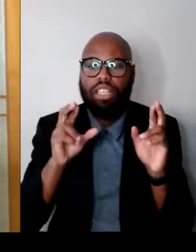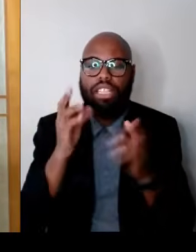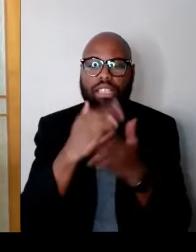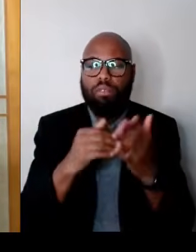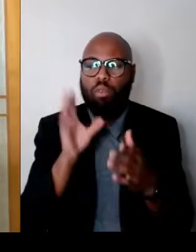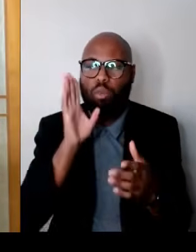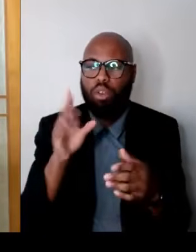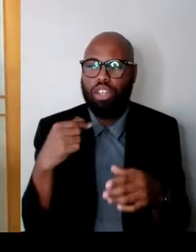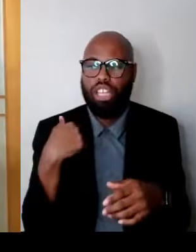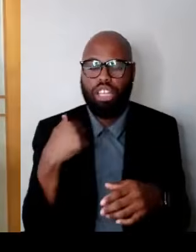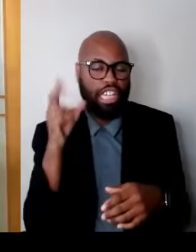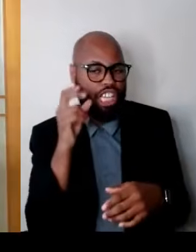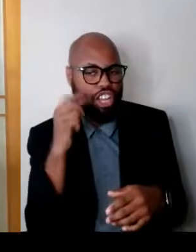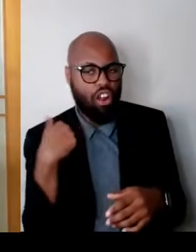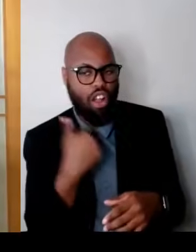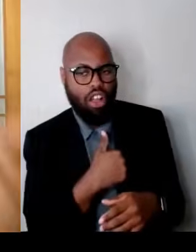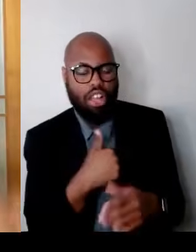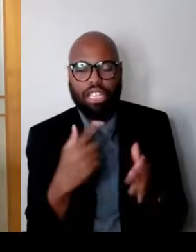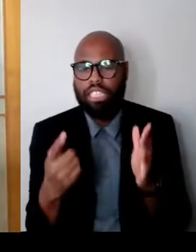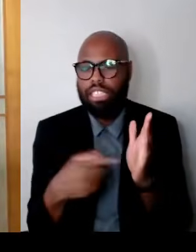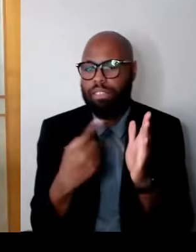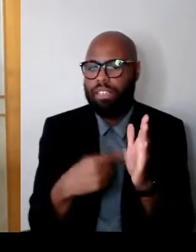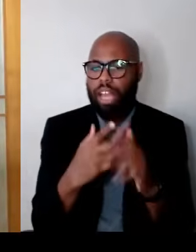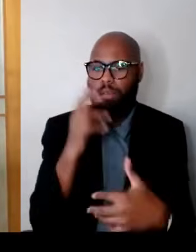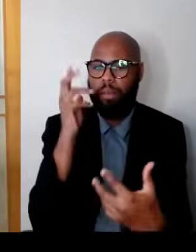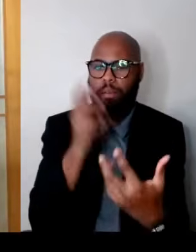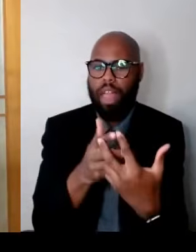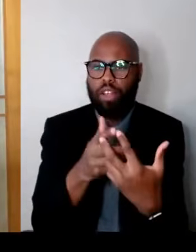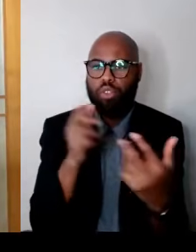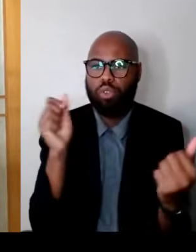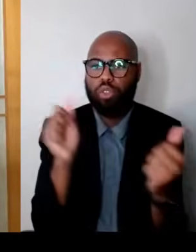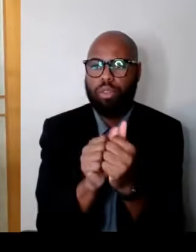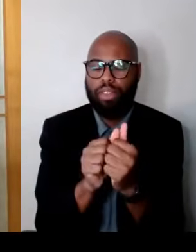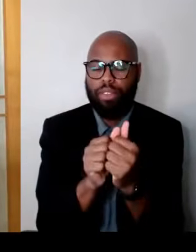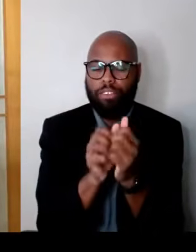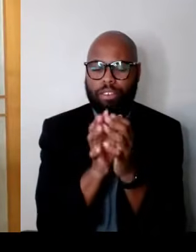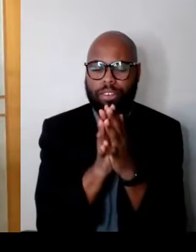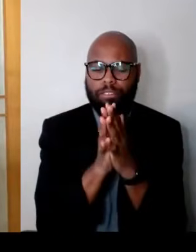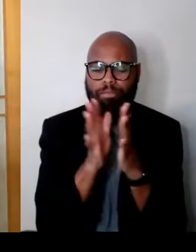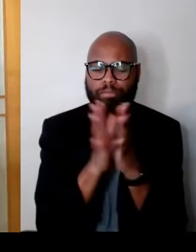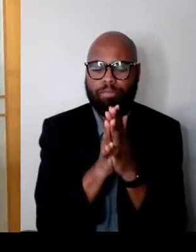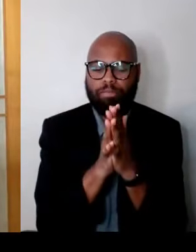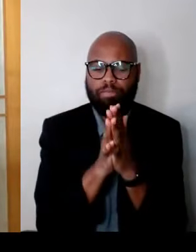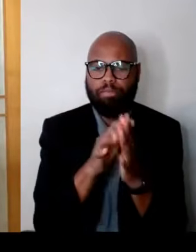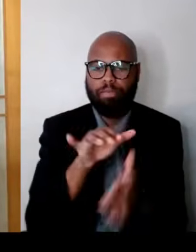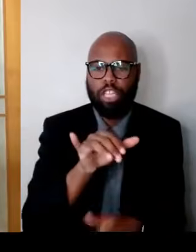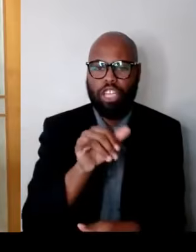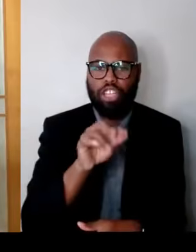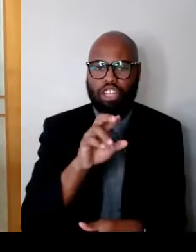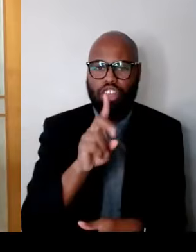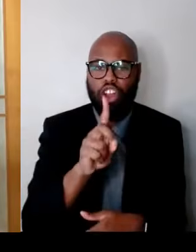Sometimes it matches with the yard time. So we don't see them, but they can hear us.